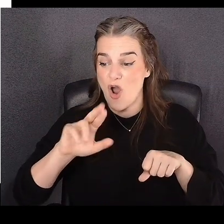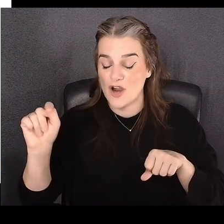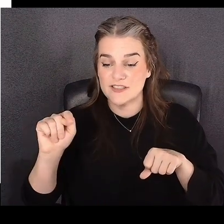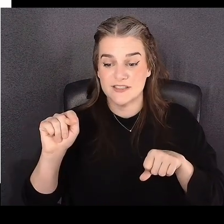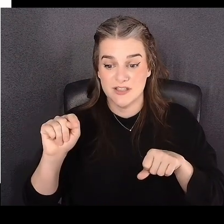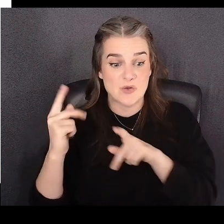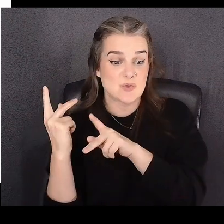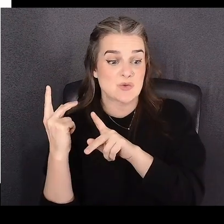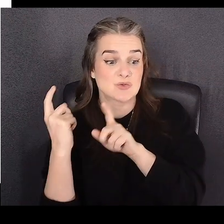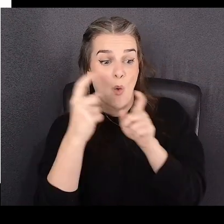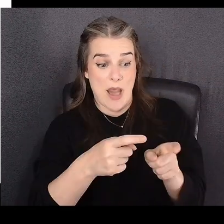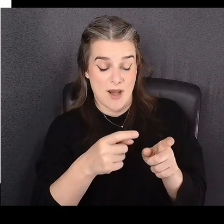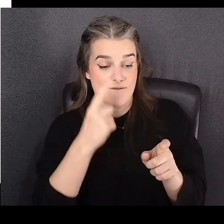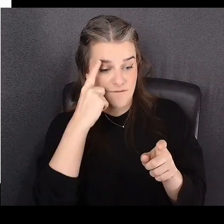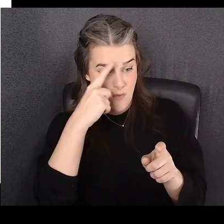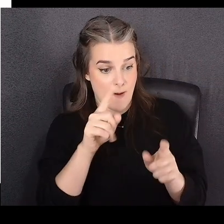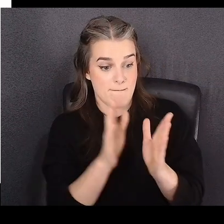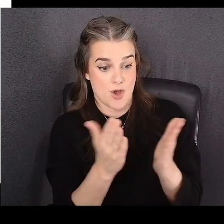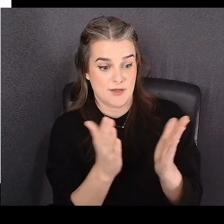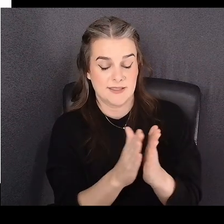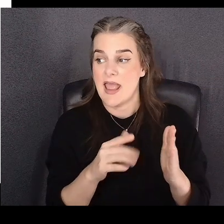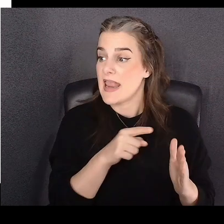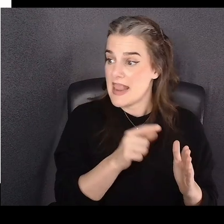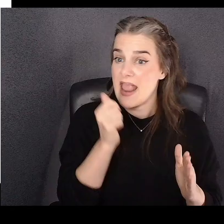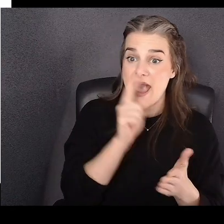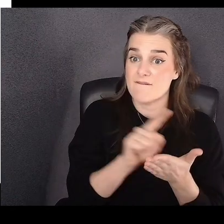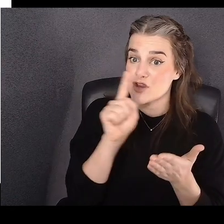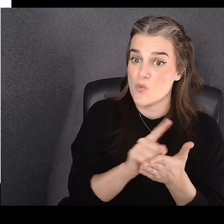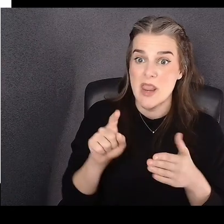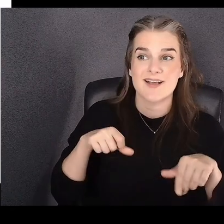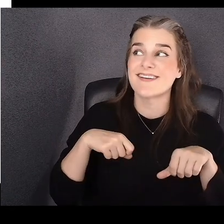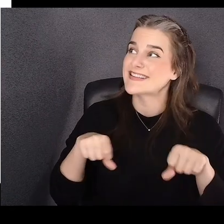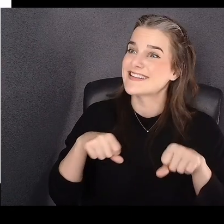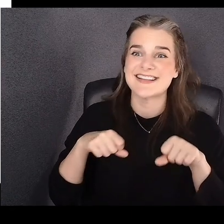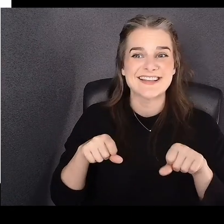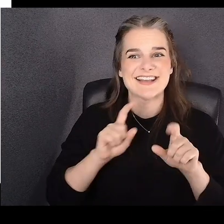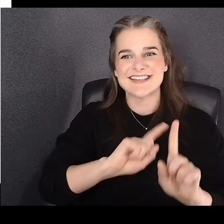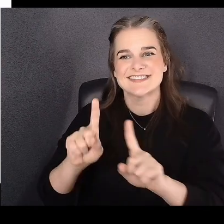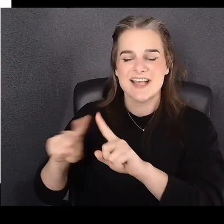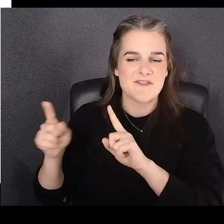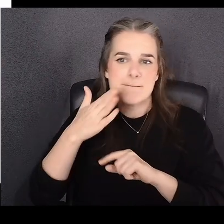I'm like, OK, another best seller, right. Because back in the day, I mean, you